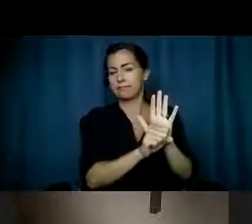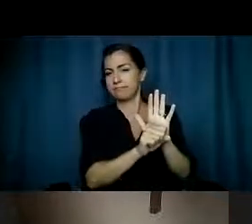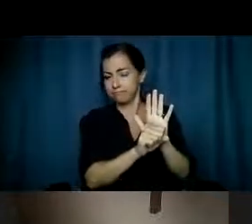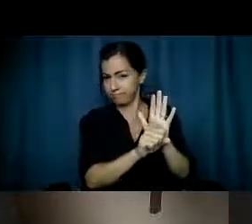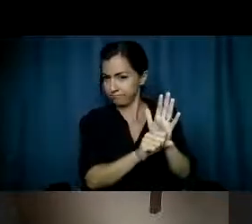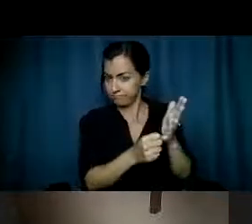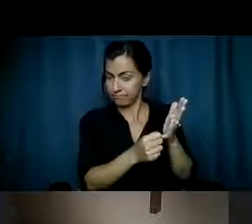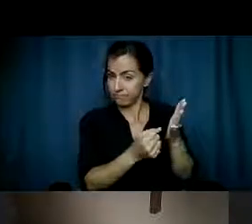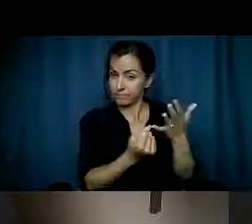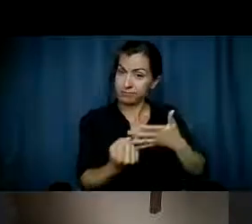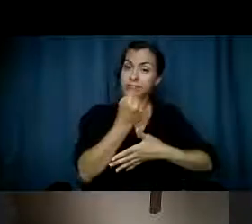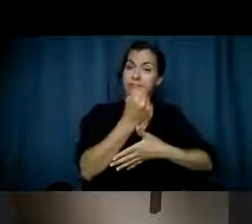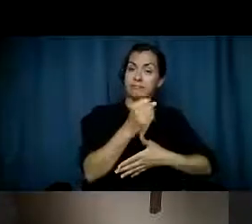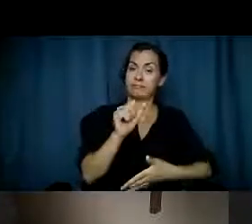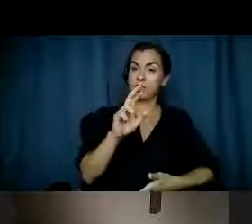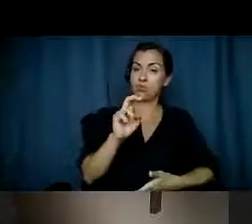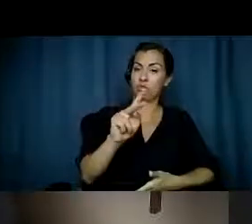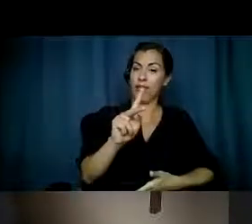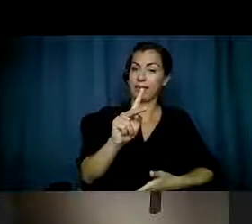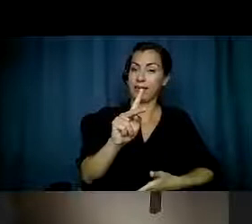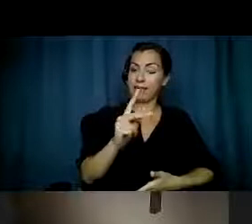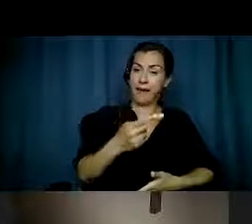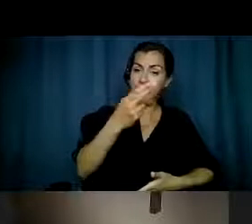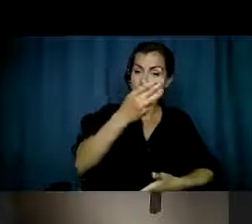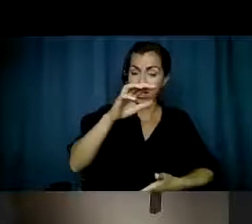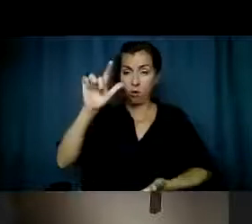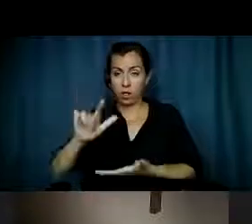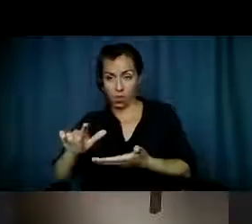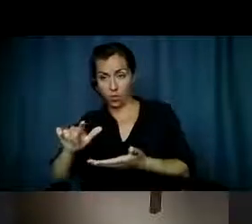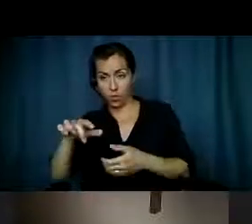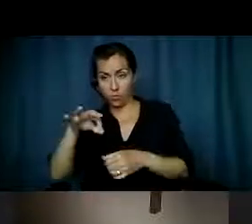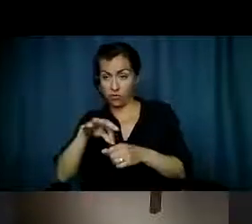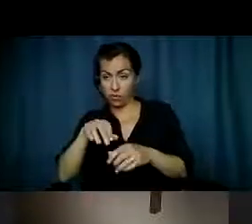states, have all mail-in voting. The blue states have an option for